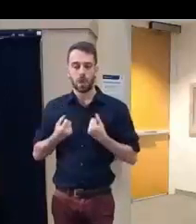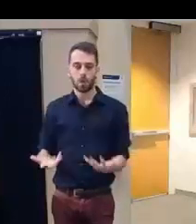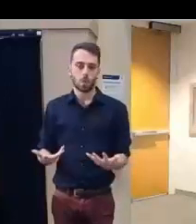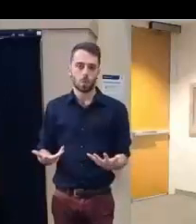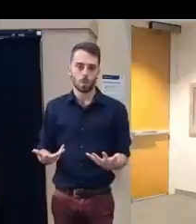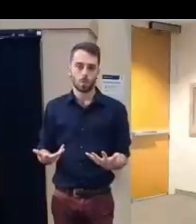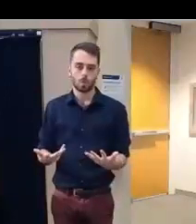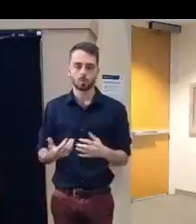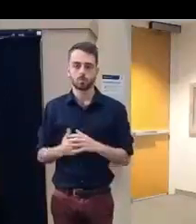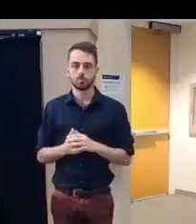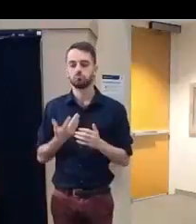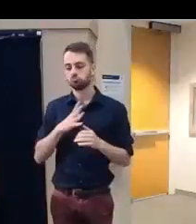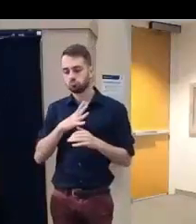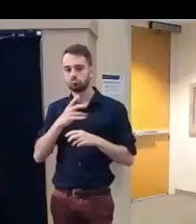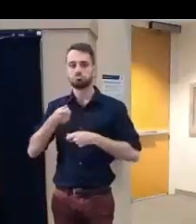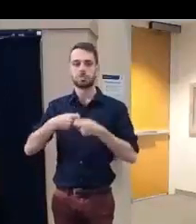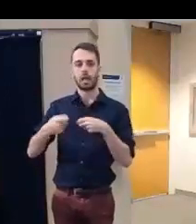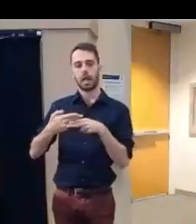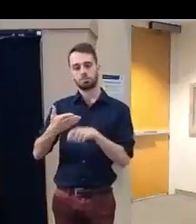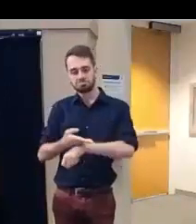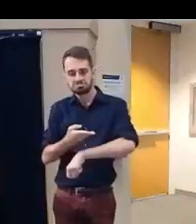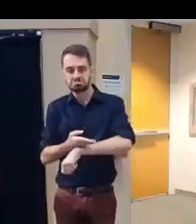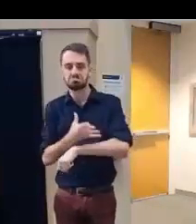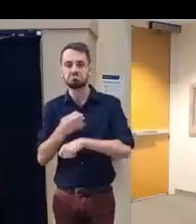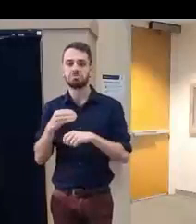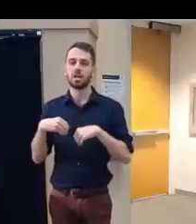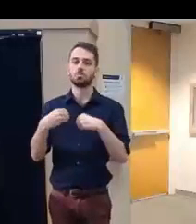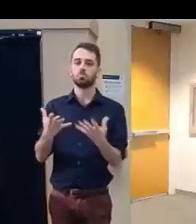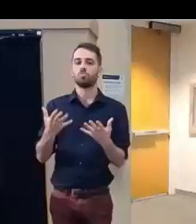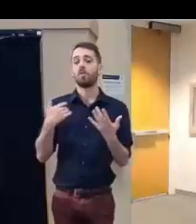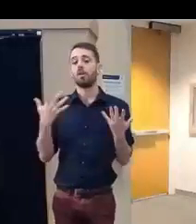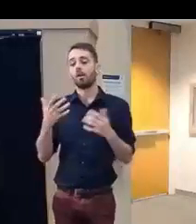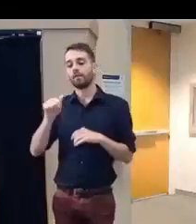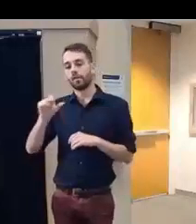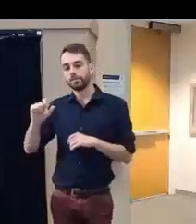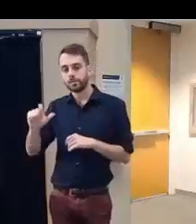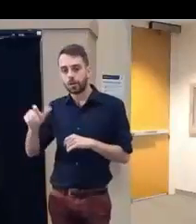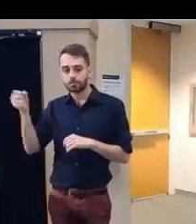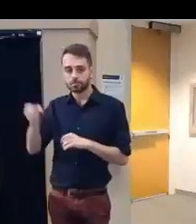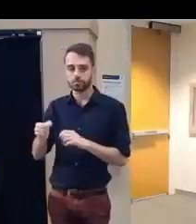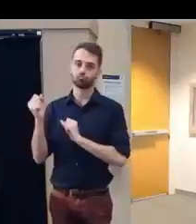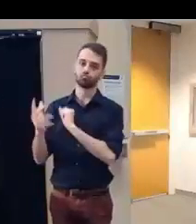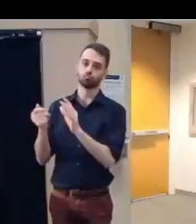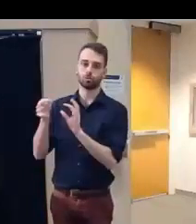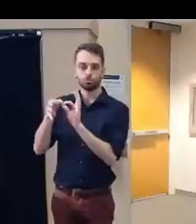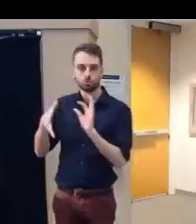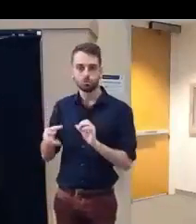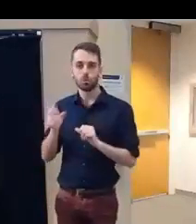tried to move towards content that either has ASL interpreting or that we can get interpreted